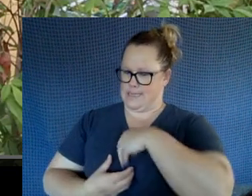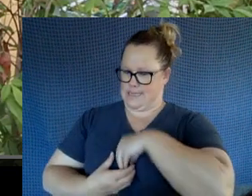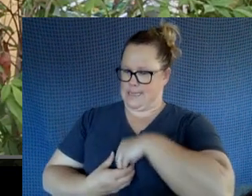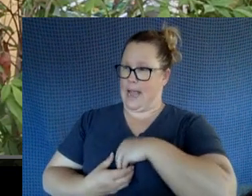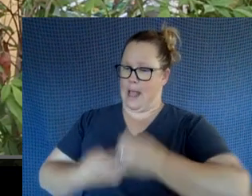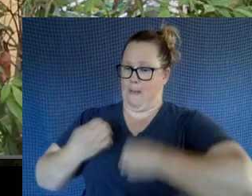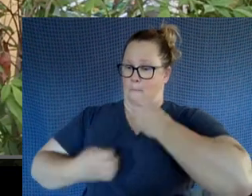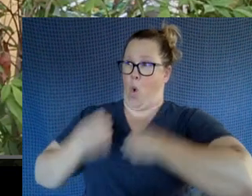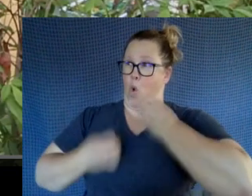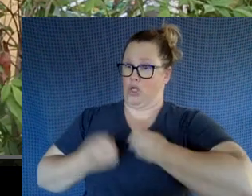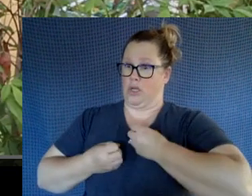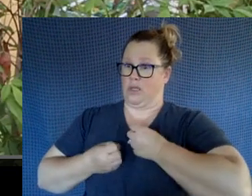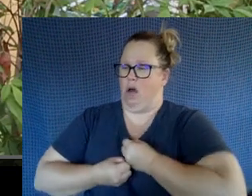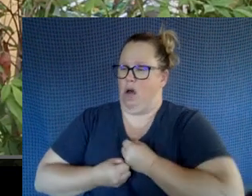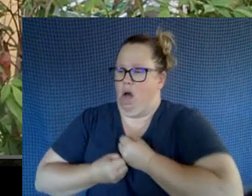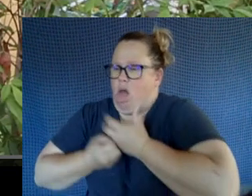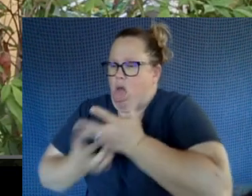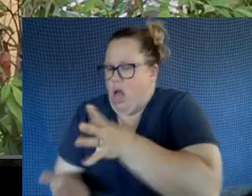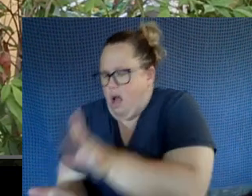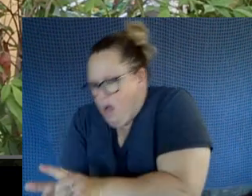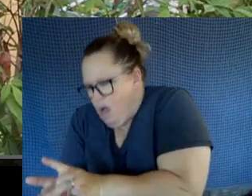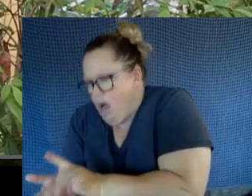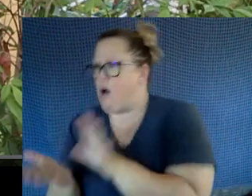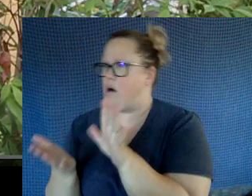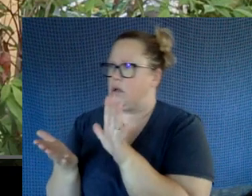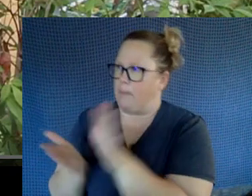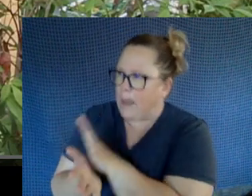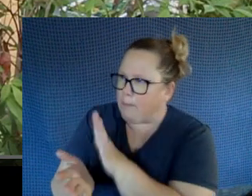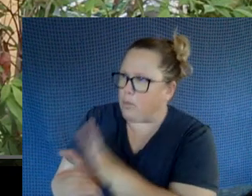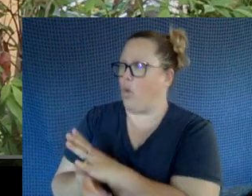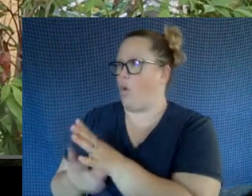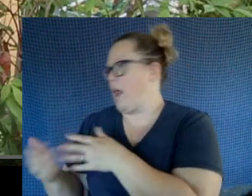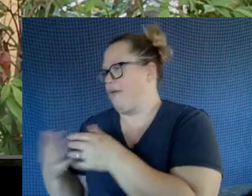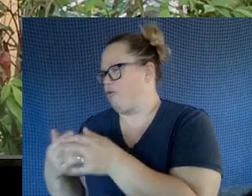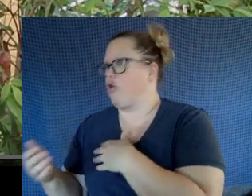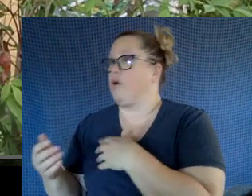absolutely. So it's there I said they're like there he's happy there's happy